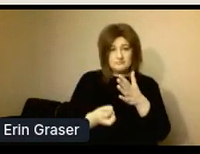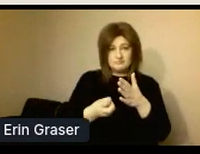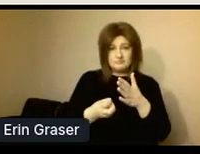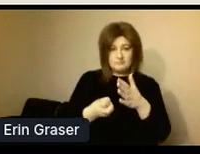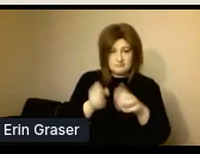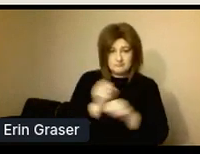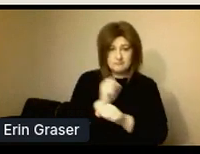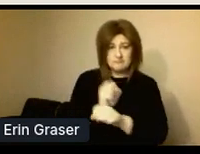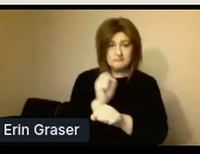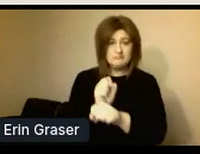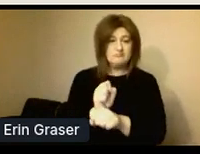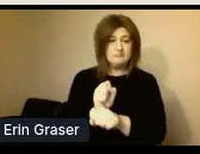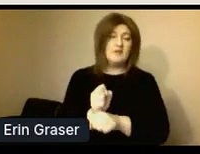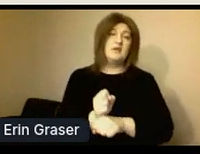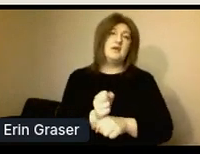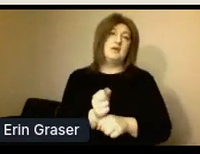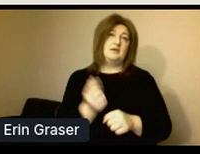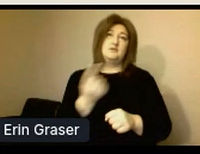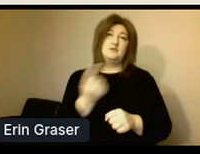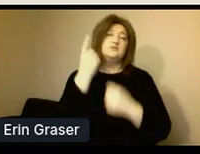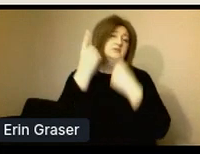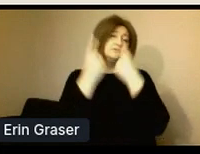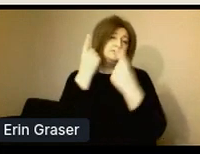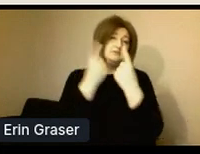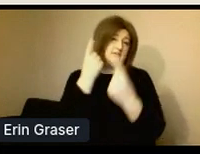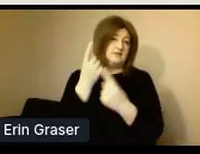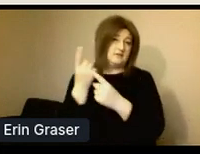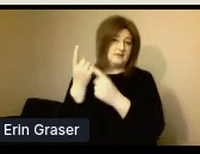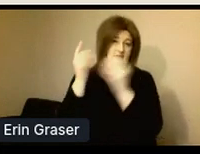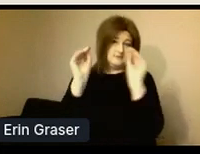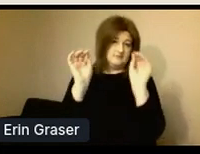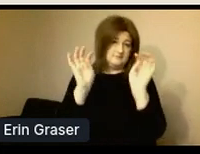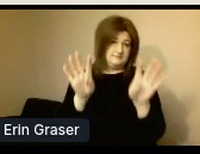There's something that I want you to just think about, OK? Just think about it.